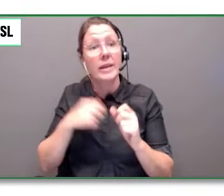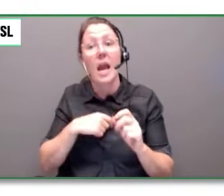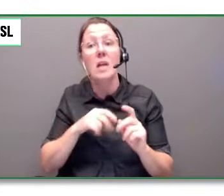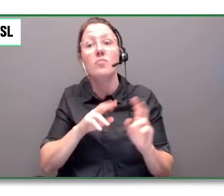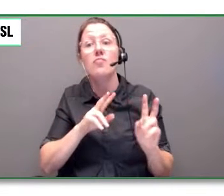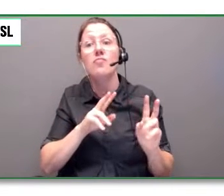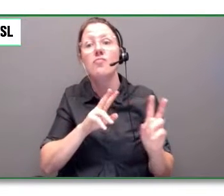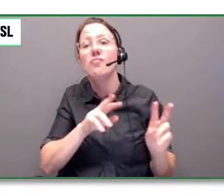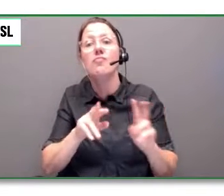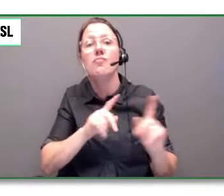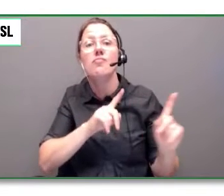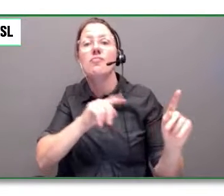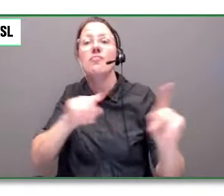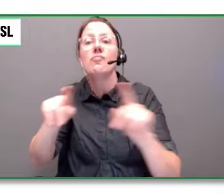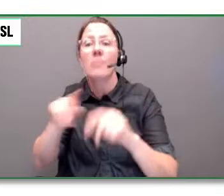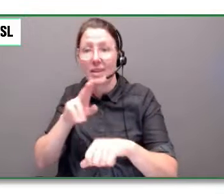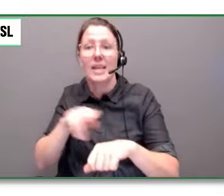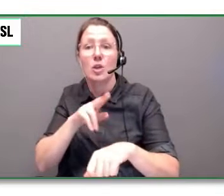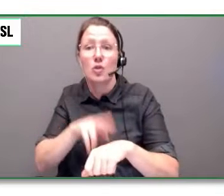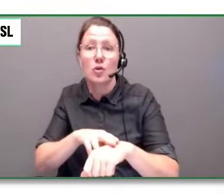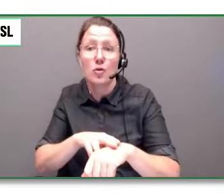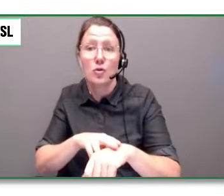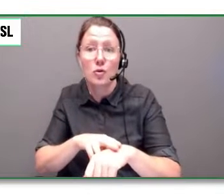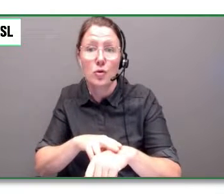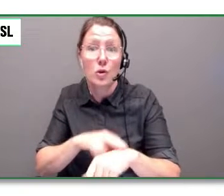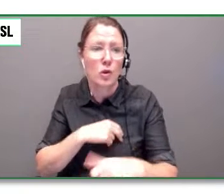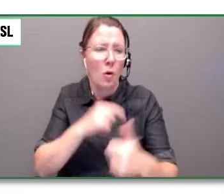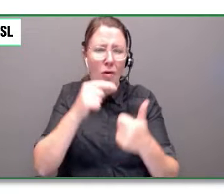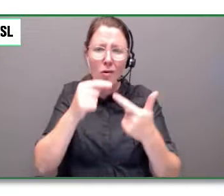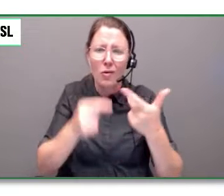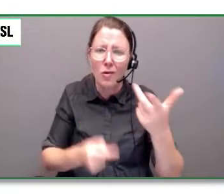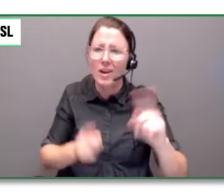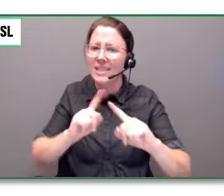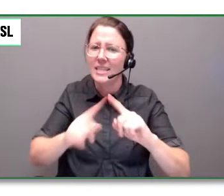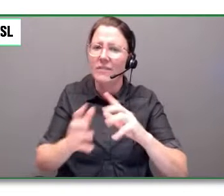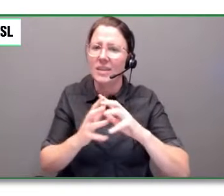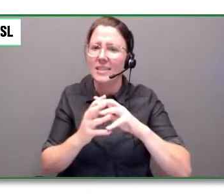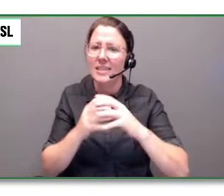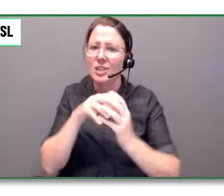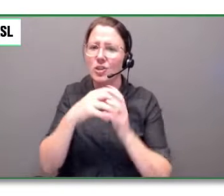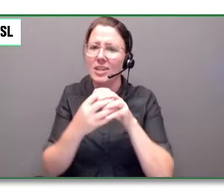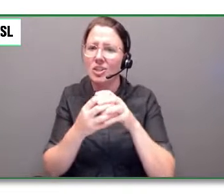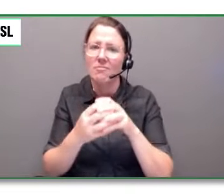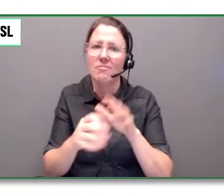ranges of experience and not just have this norm of